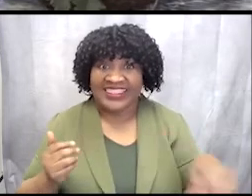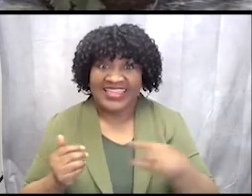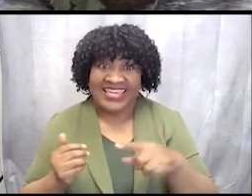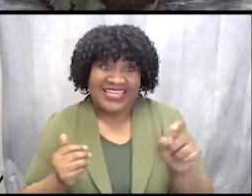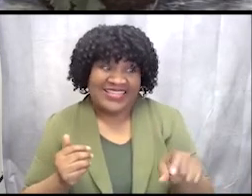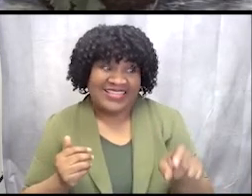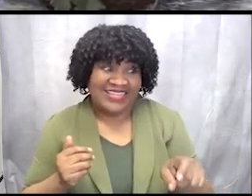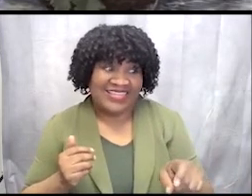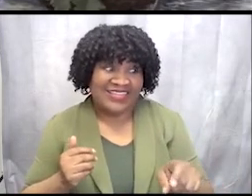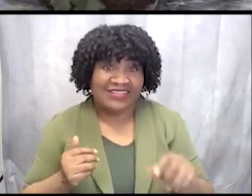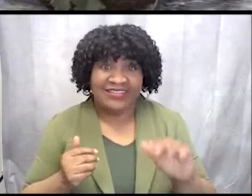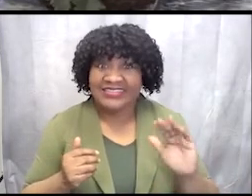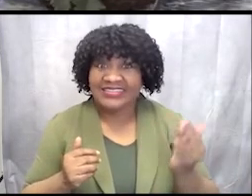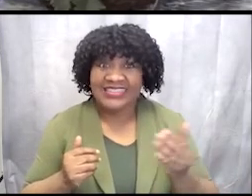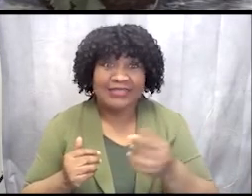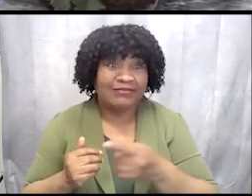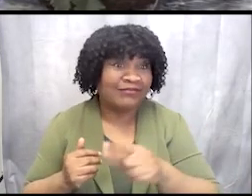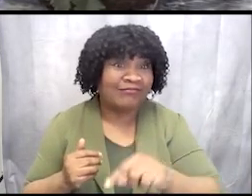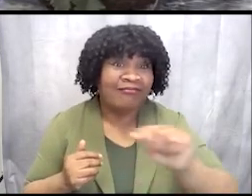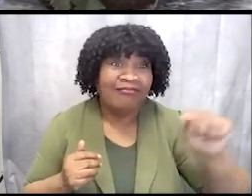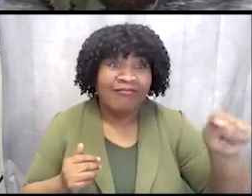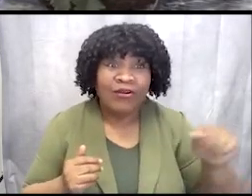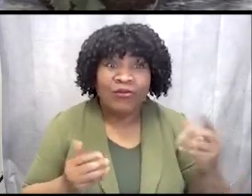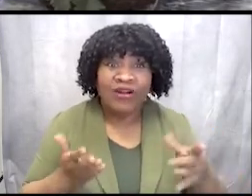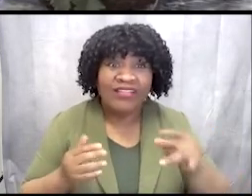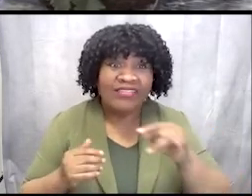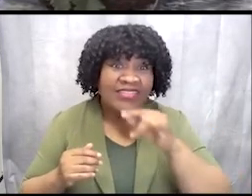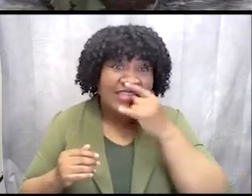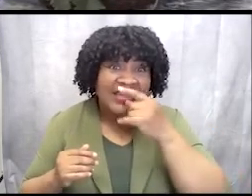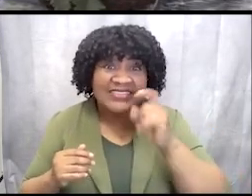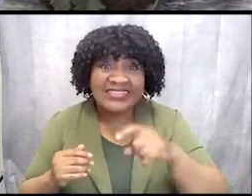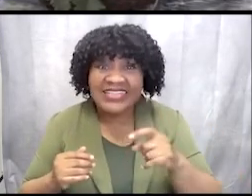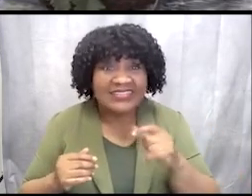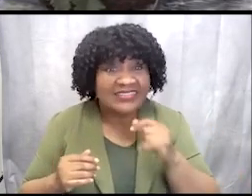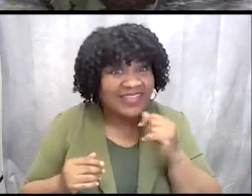those anchors don't exist anymore and it's the school.